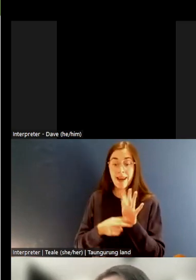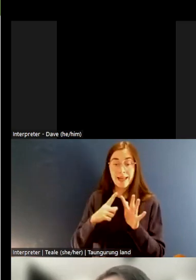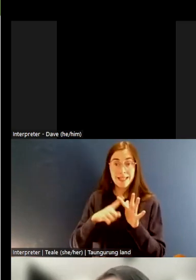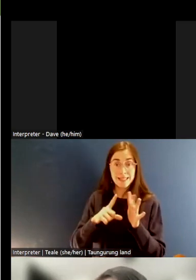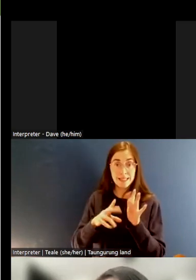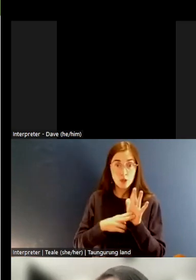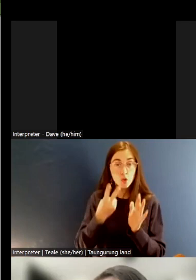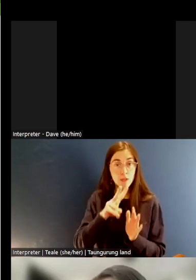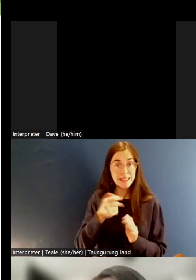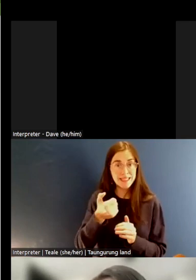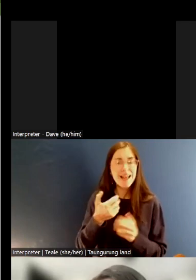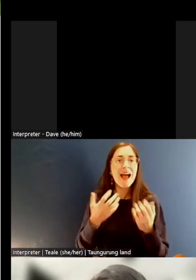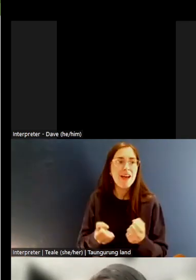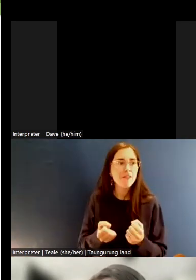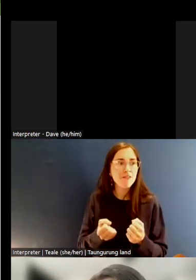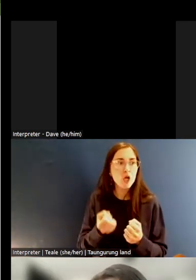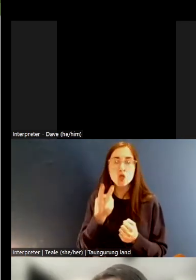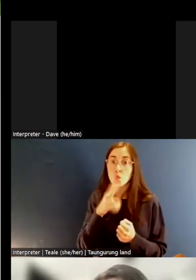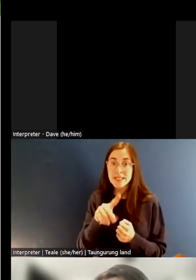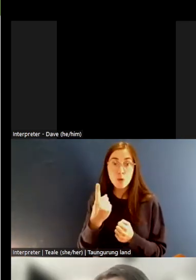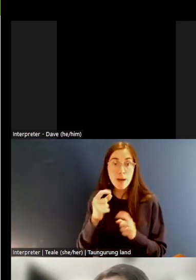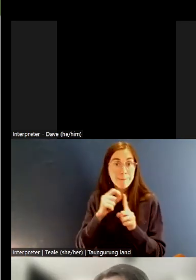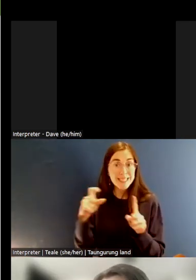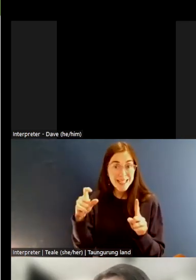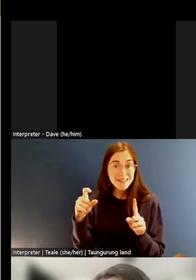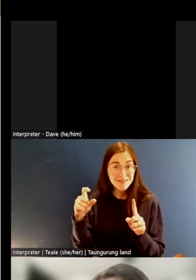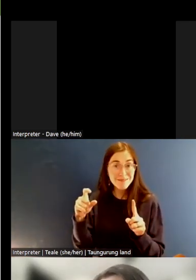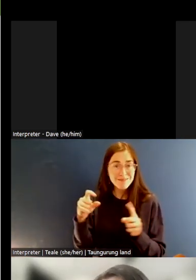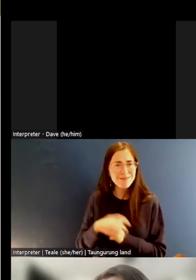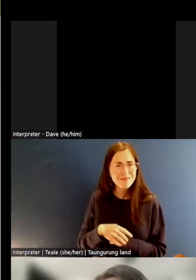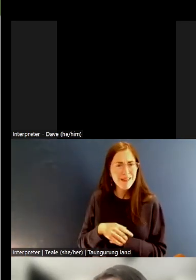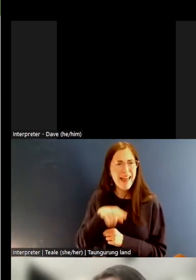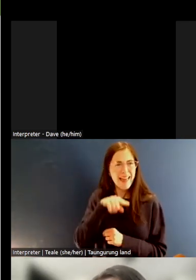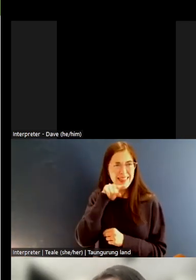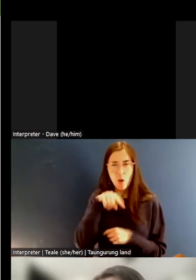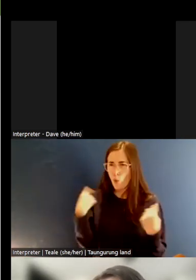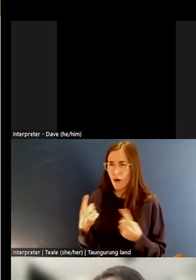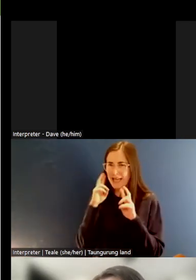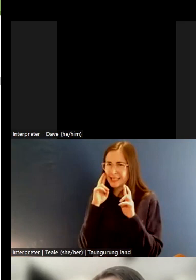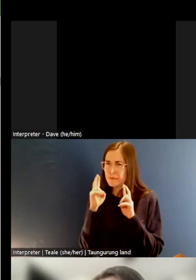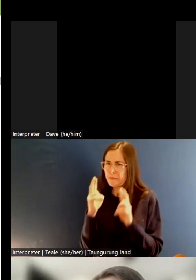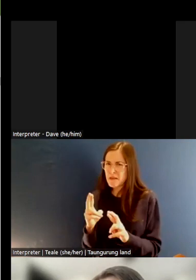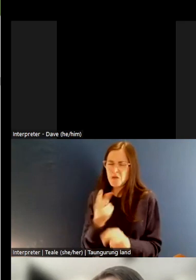which you may remember from some of the early slides. That's what we expect between 20-50%